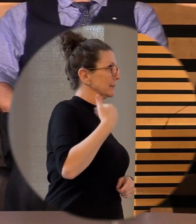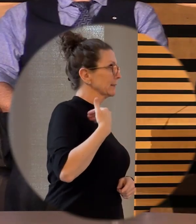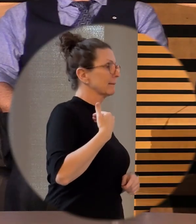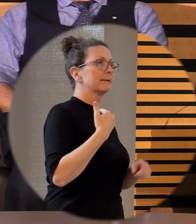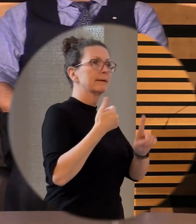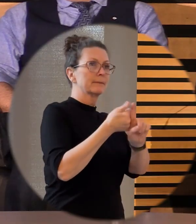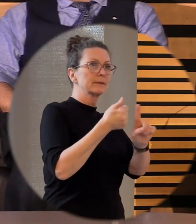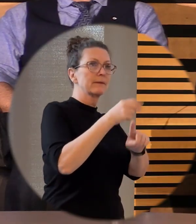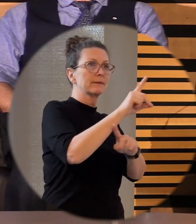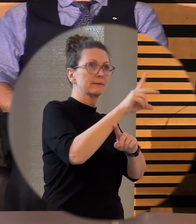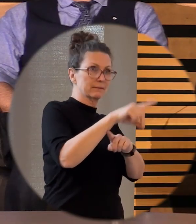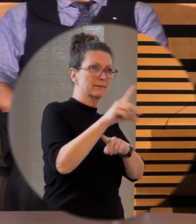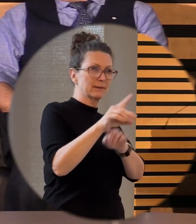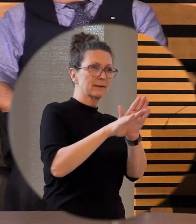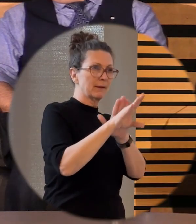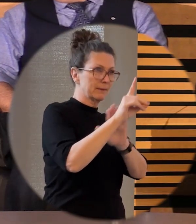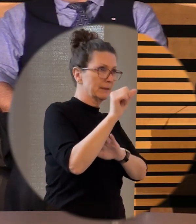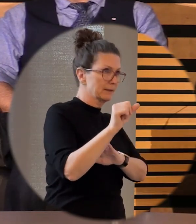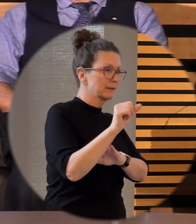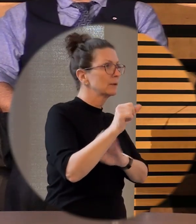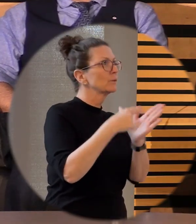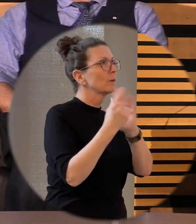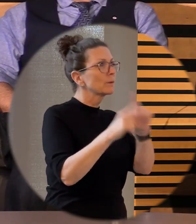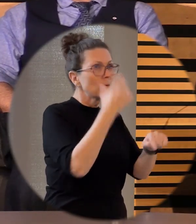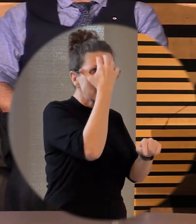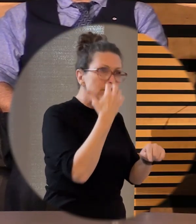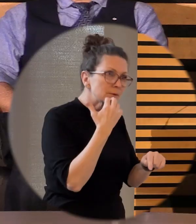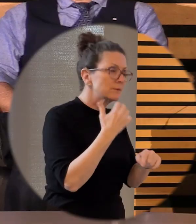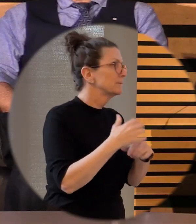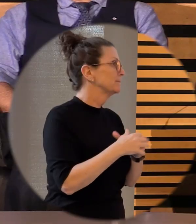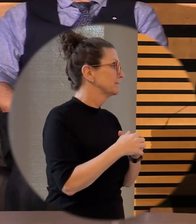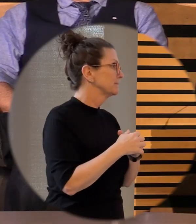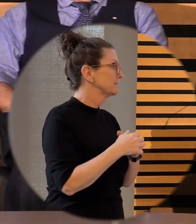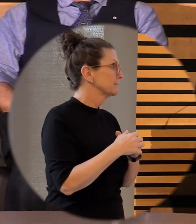him with a developmental disability indigenous went into a hospital uh he had ingested some